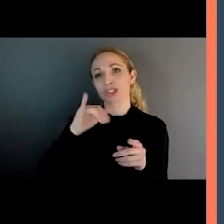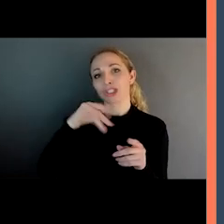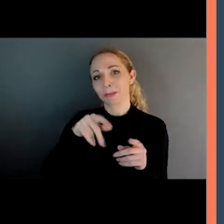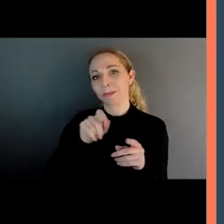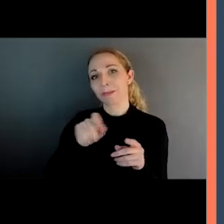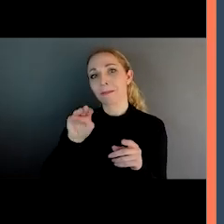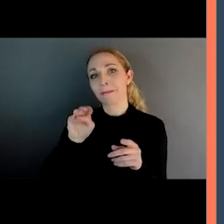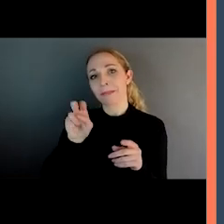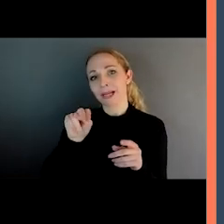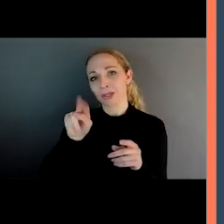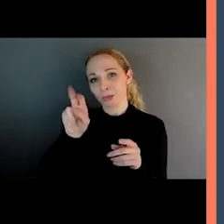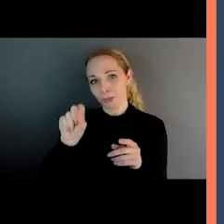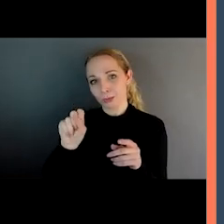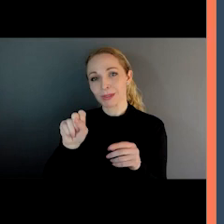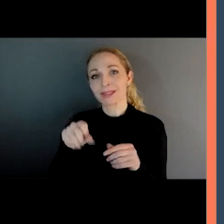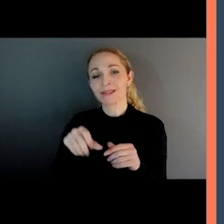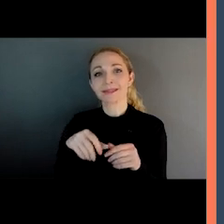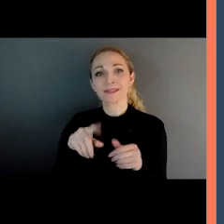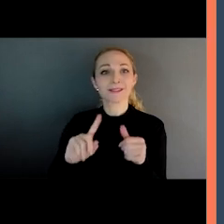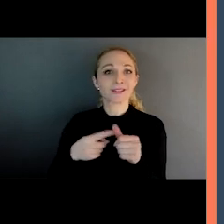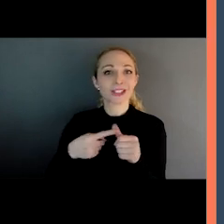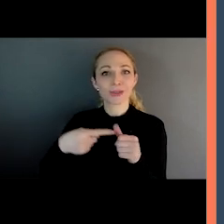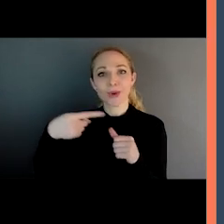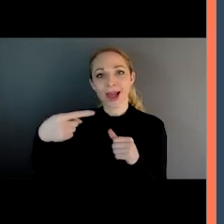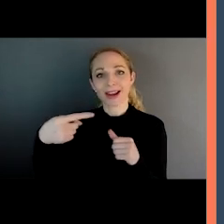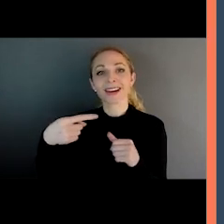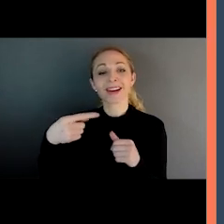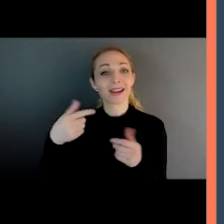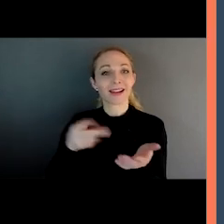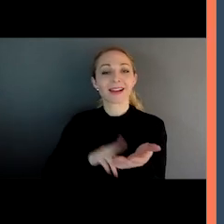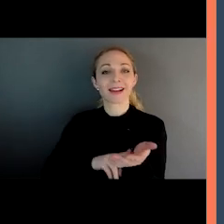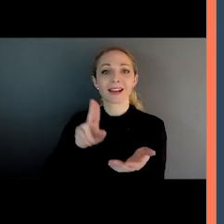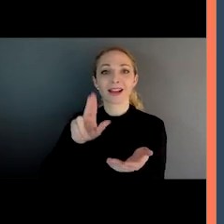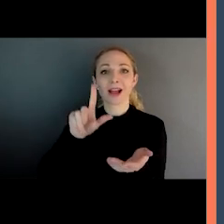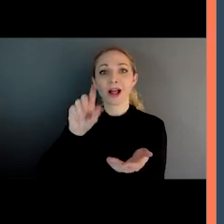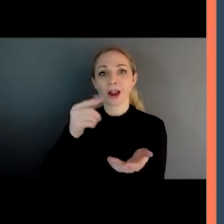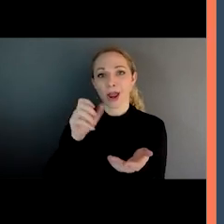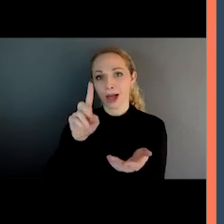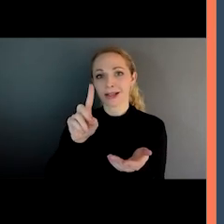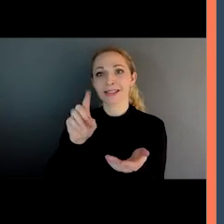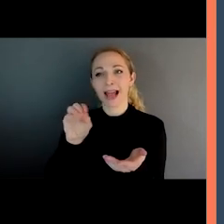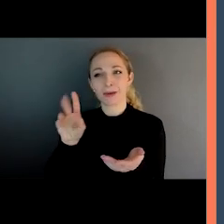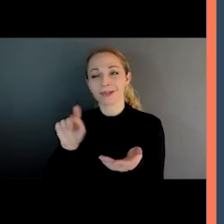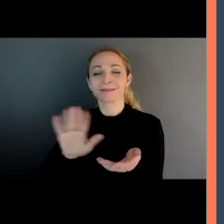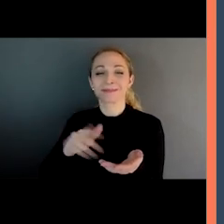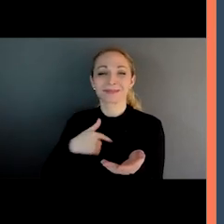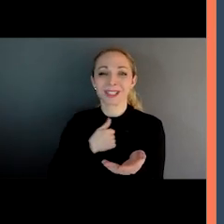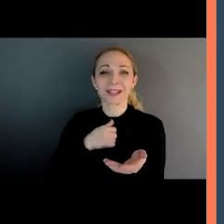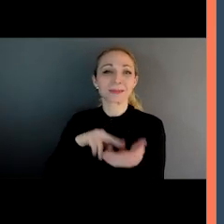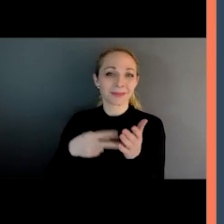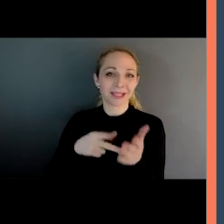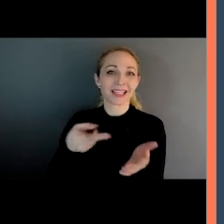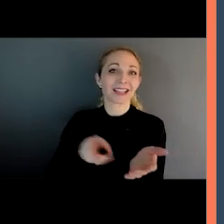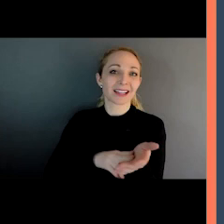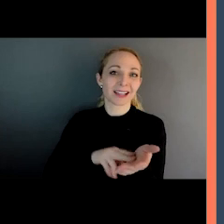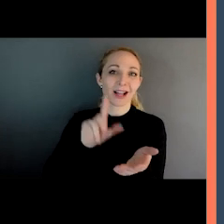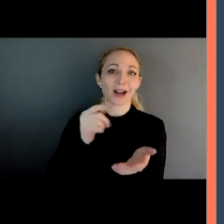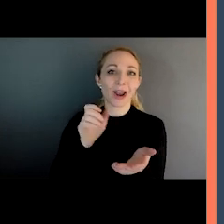AND FIRST ONE IS LOGGED IN.